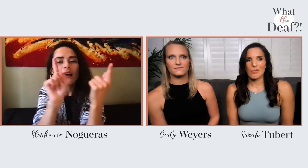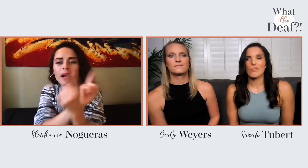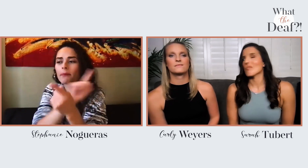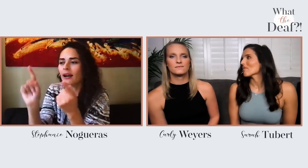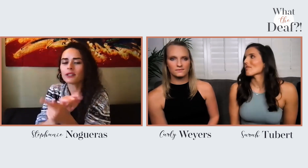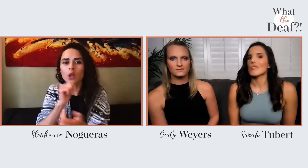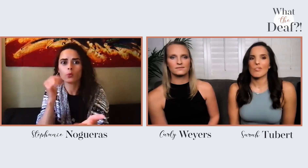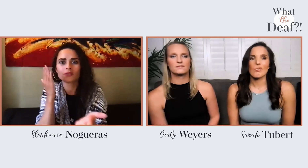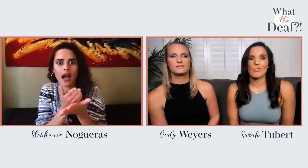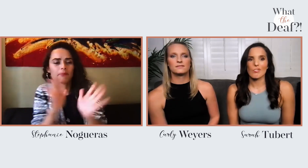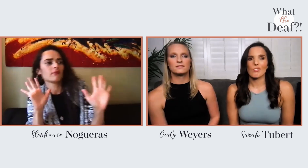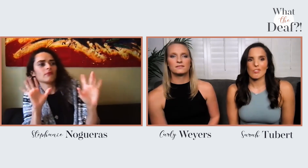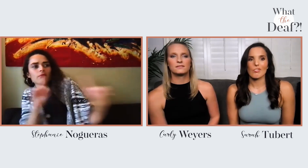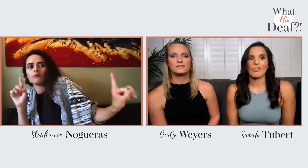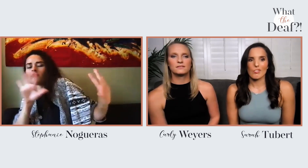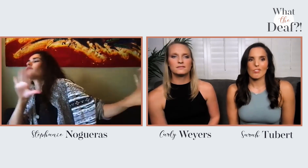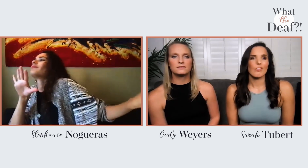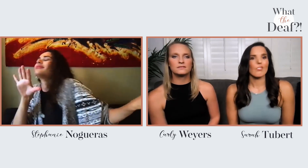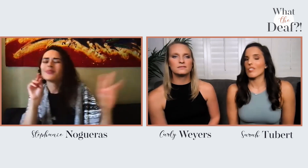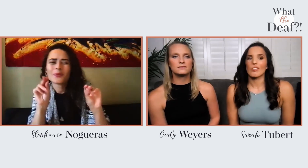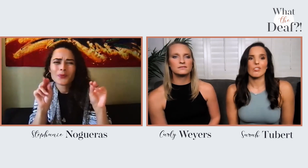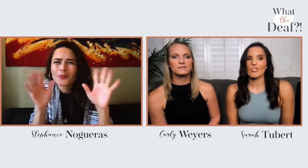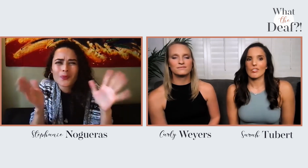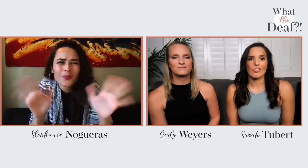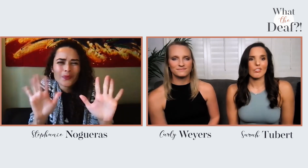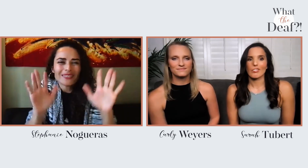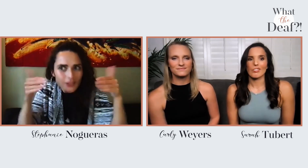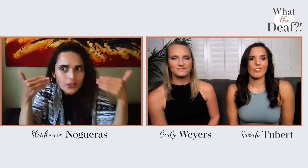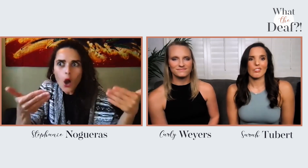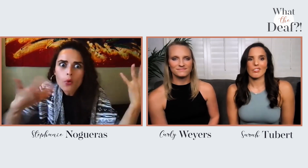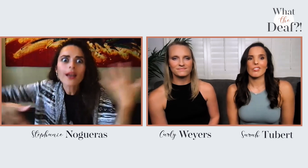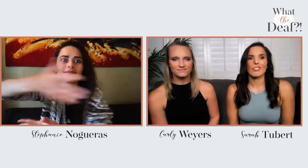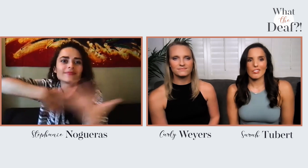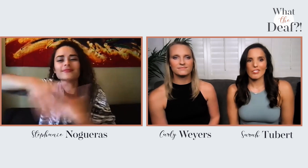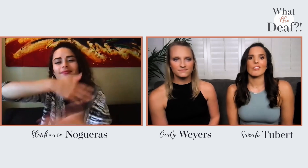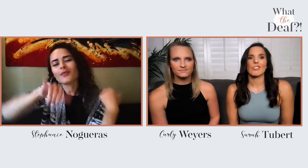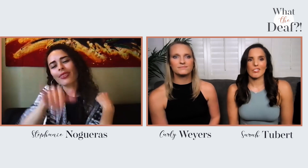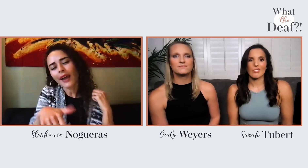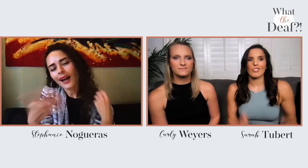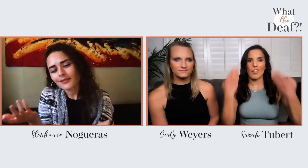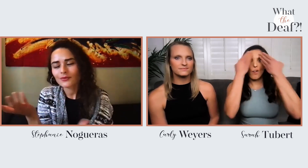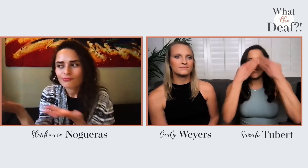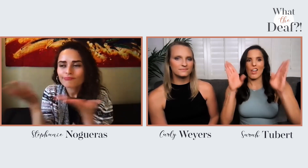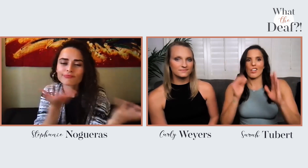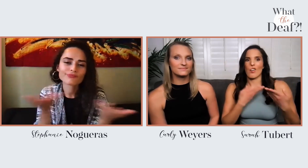but you're going to continue to meet people. You can't stop once you meet somebody that you don't really jive with. Continue to network, continue to work.